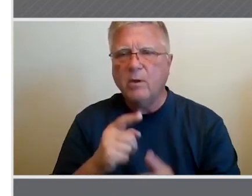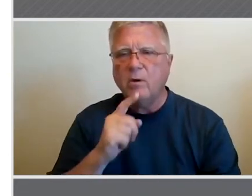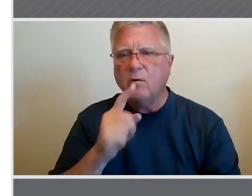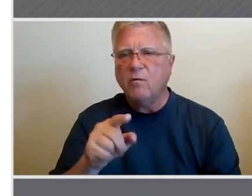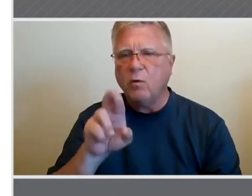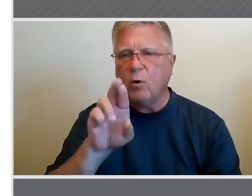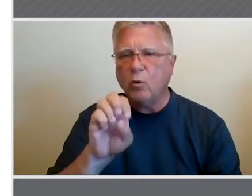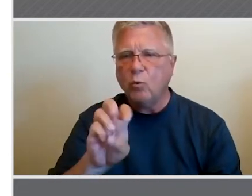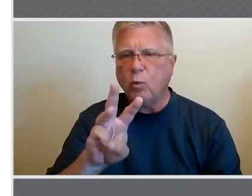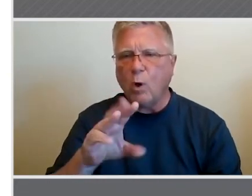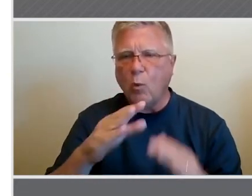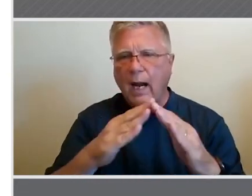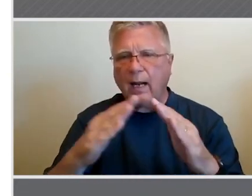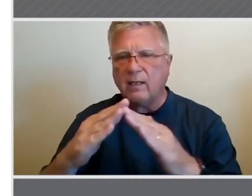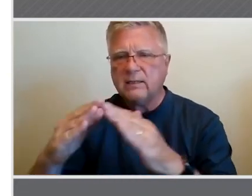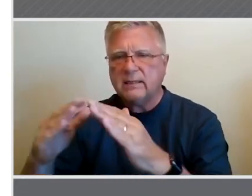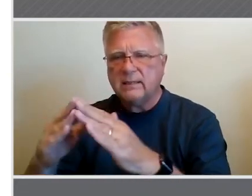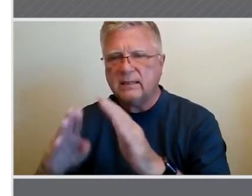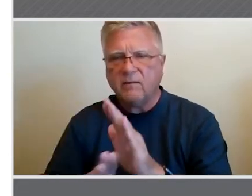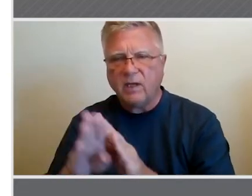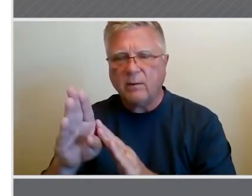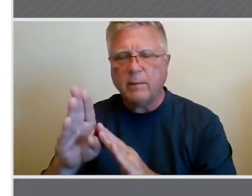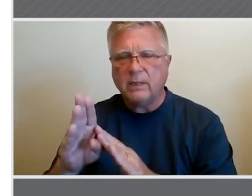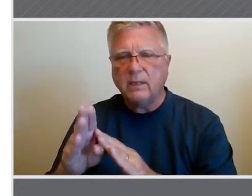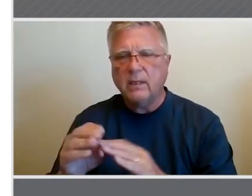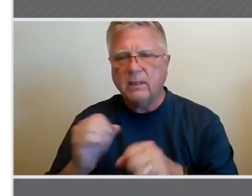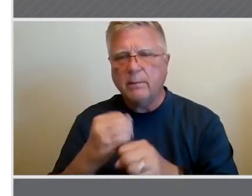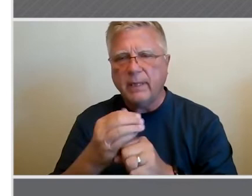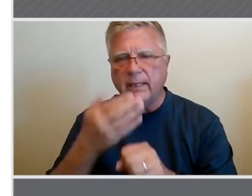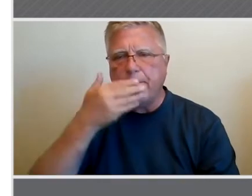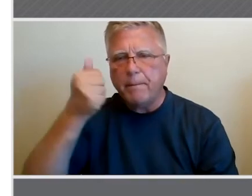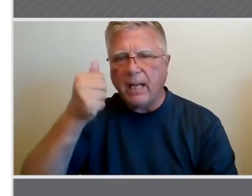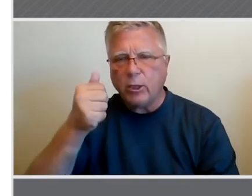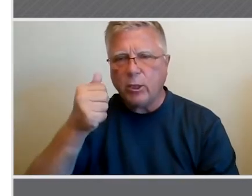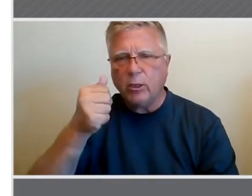to facilitate better development to completely rezoning